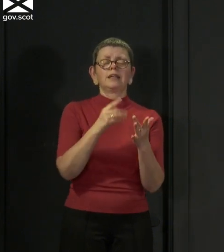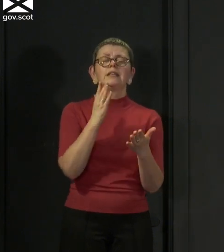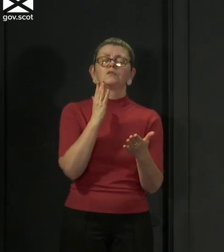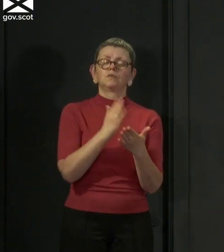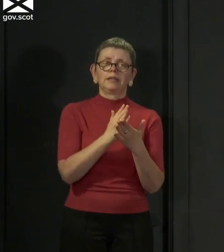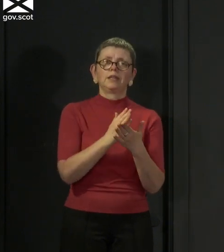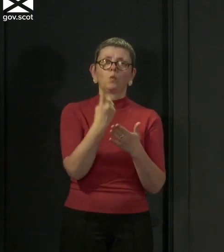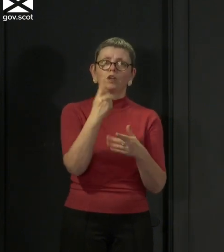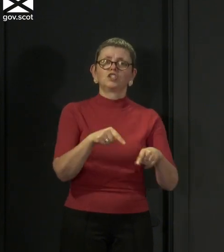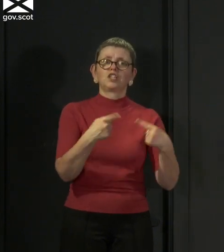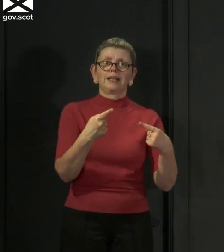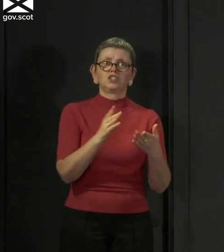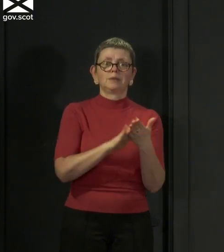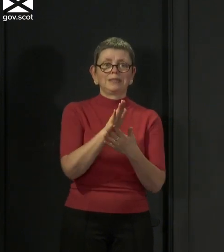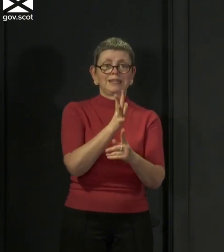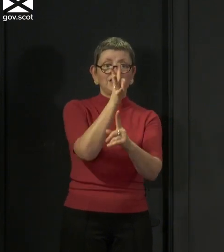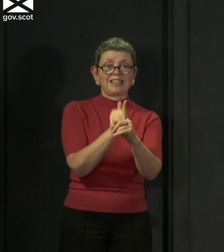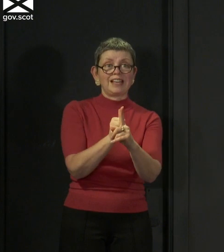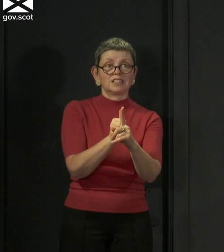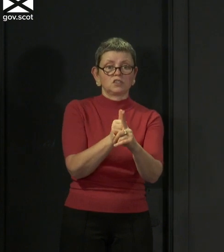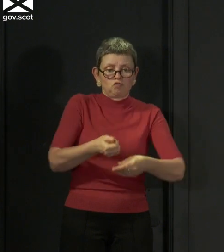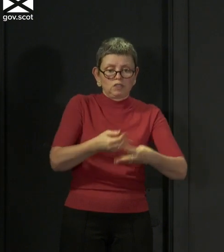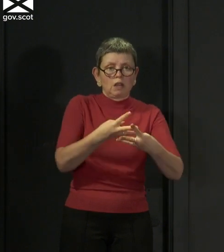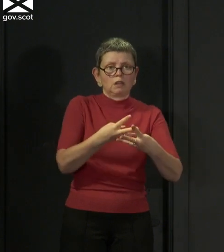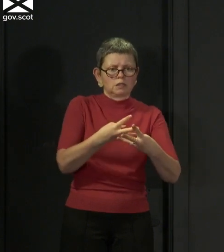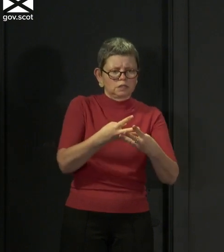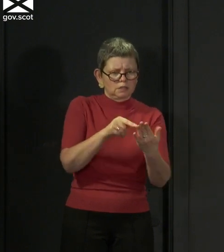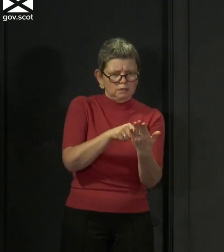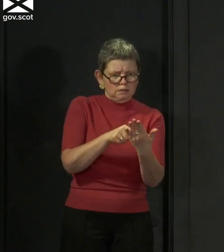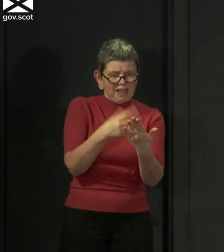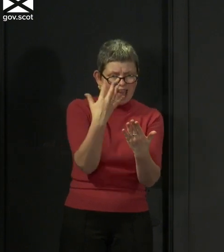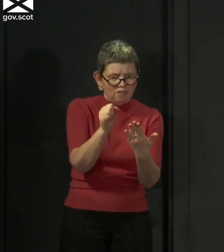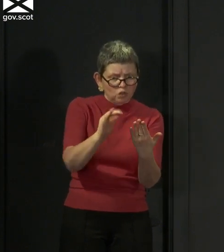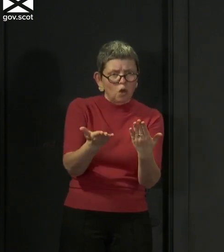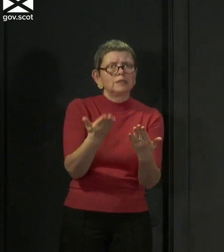test, because obviously the quicker the test result, then the quicker the rest of the system